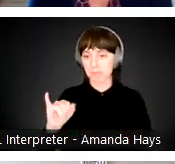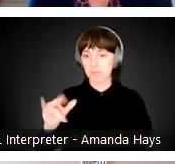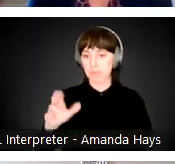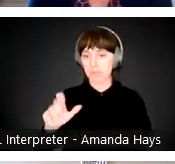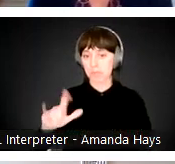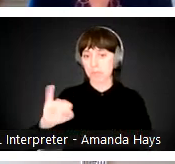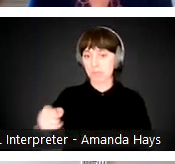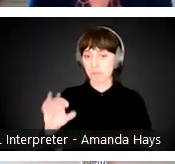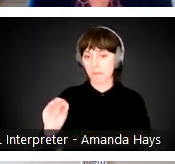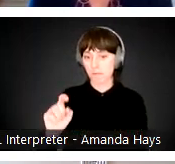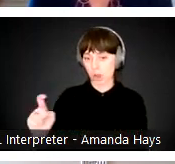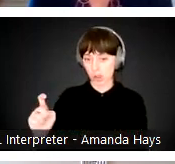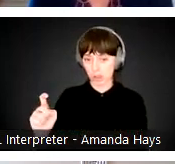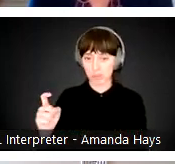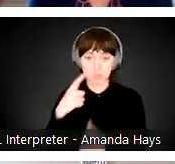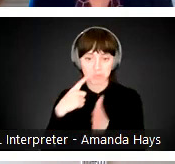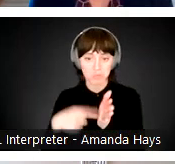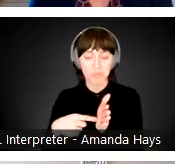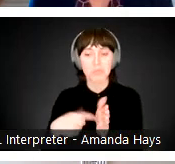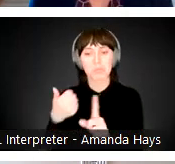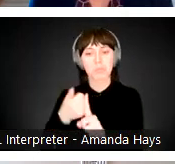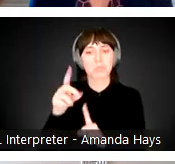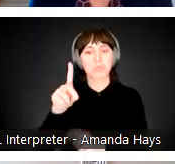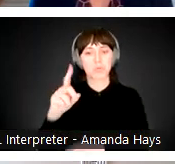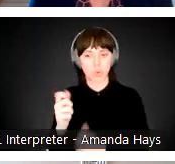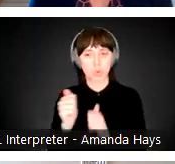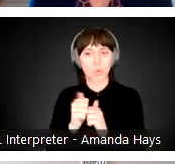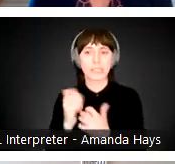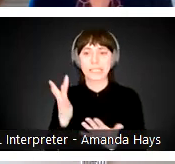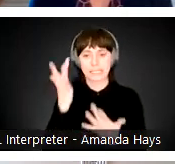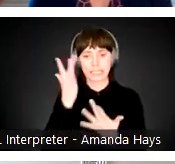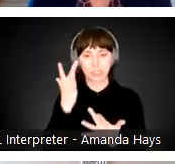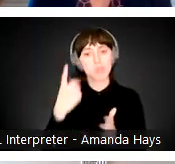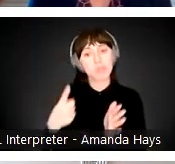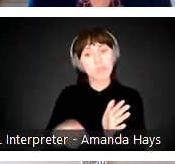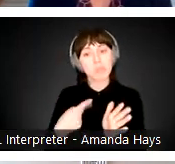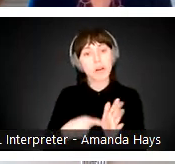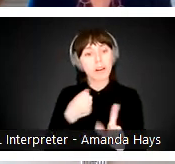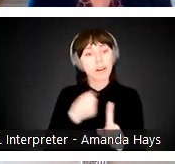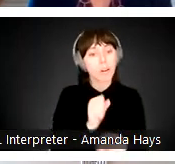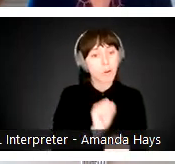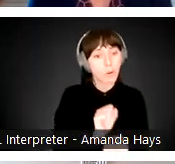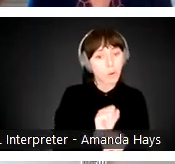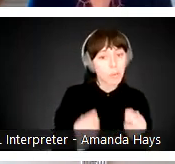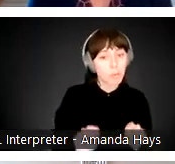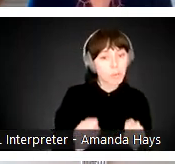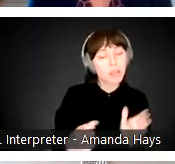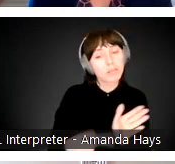been diagnosed with a condition that, you know, at times impacts his ability to